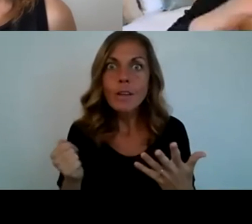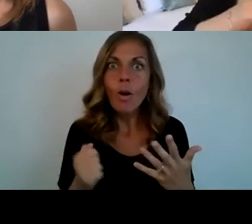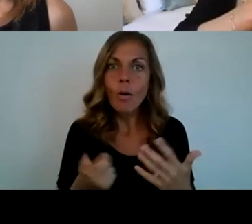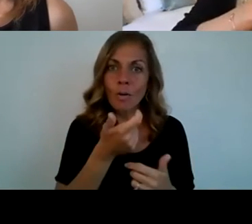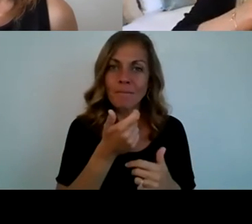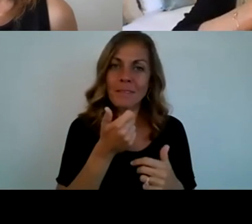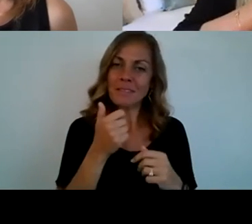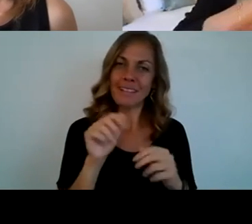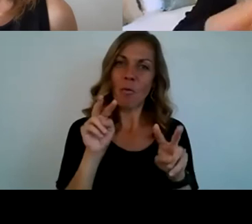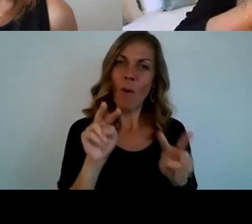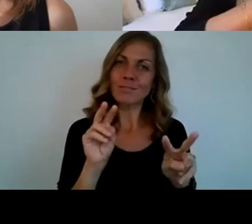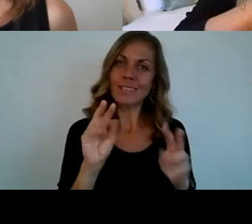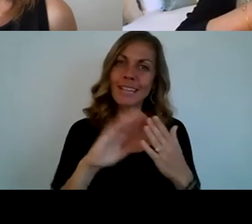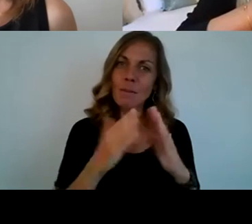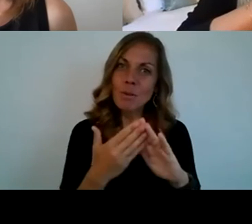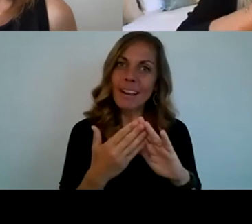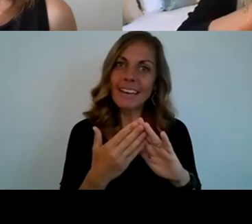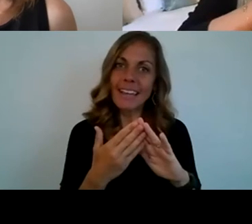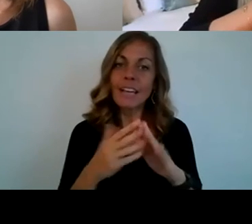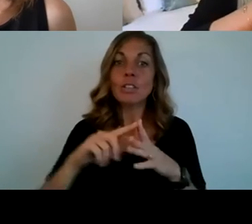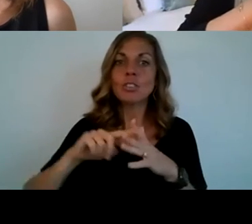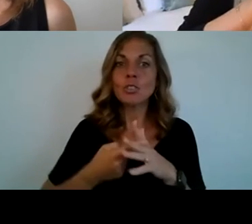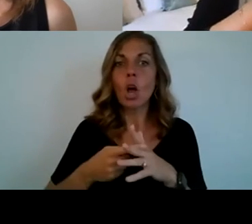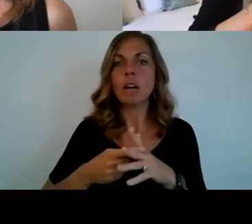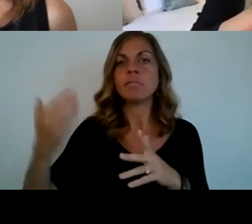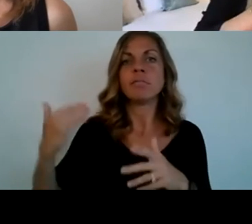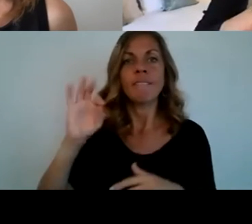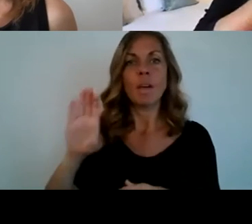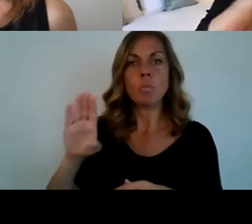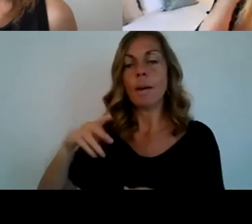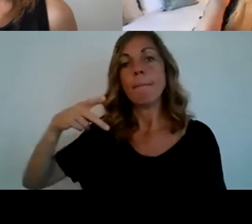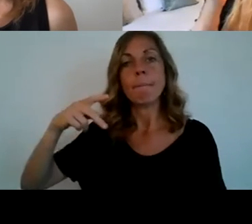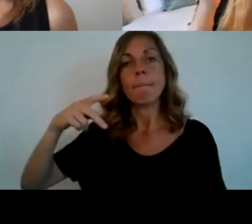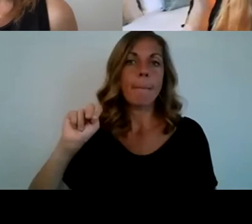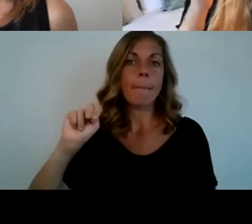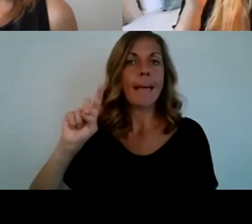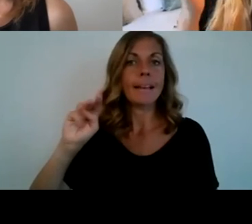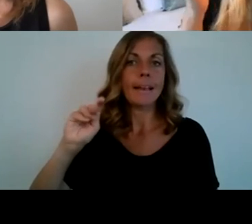back with the pandemic playbooks. That's when it started. What do we do with a layoff or